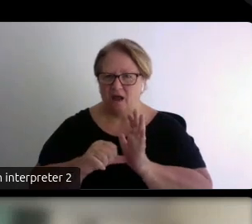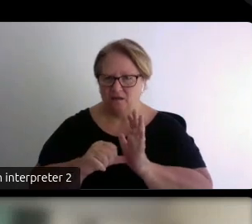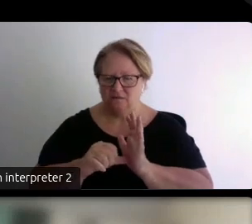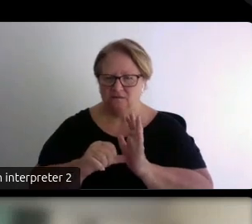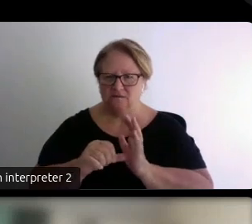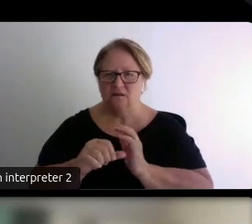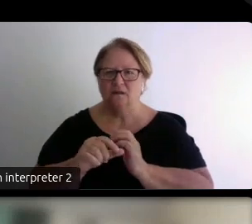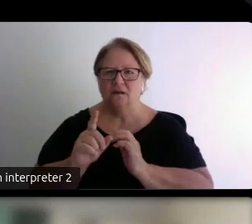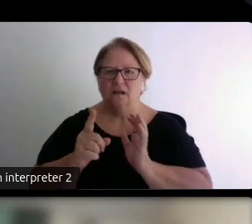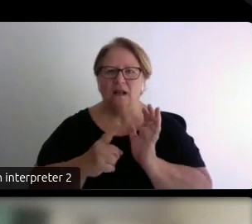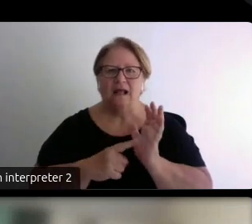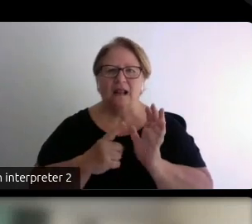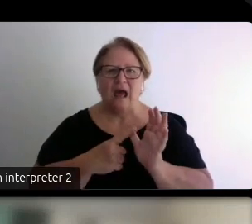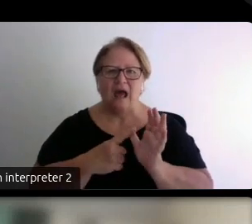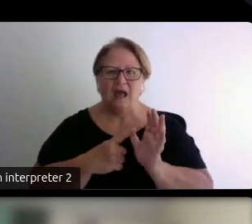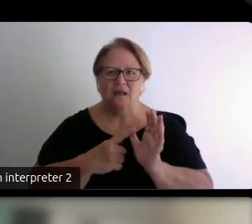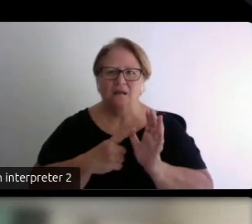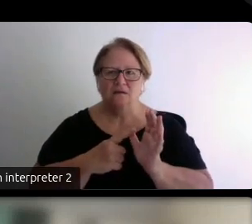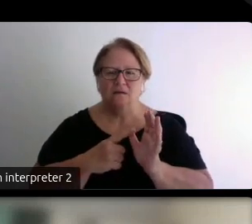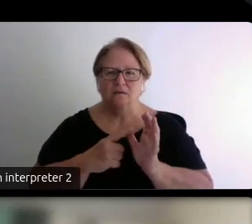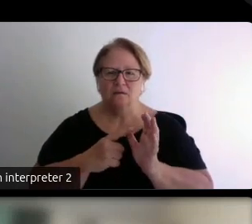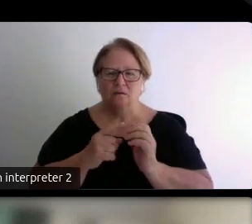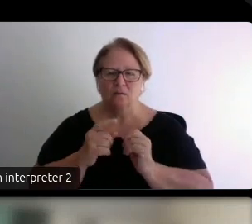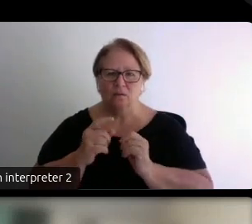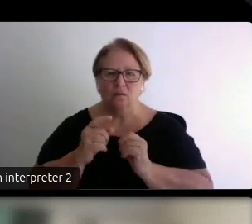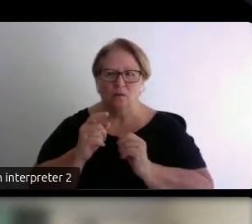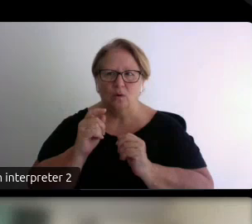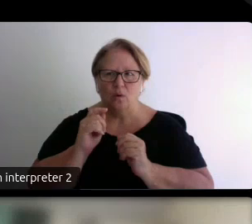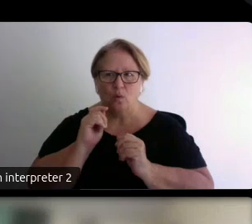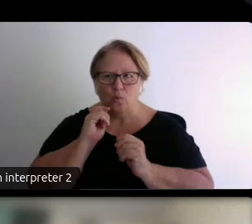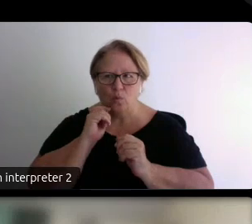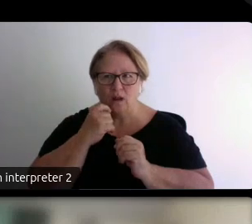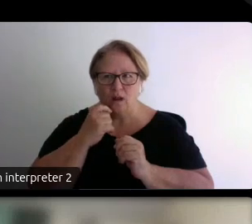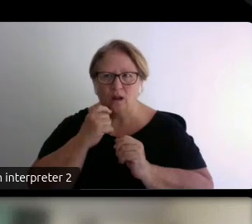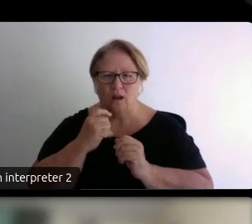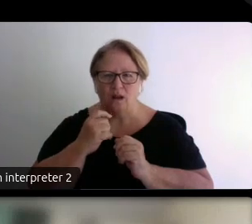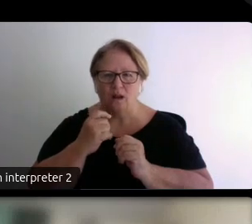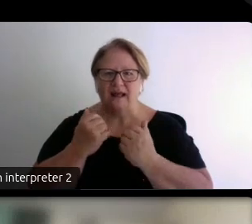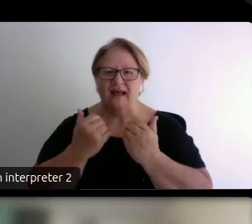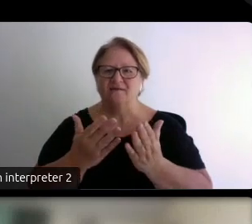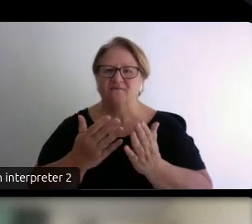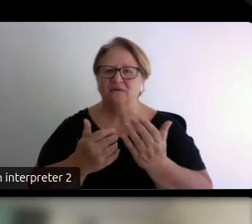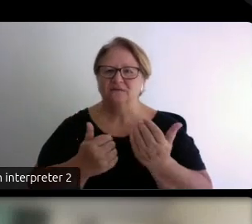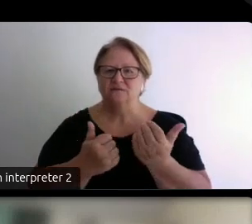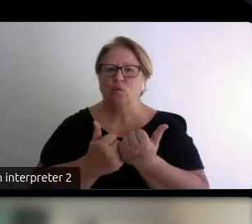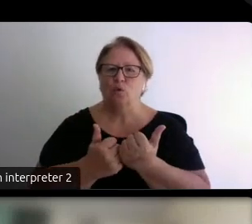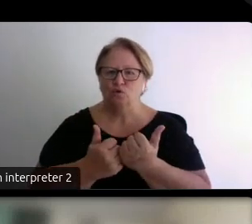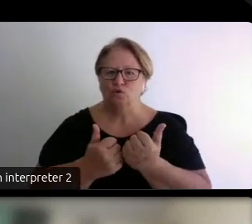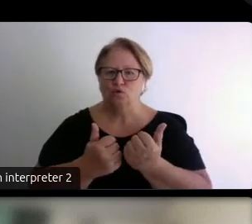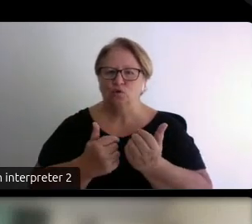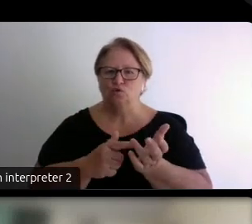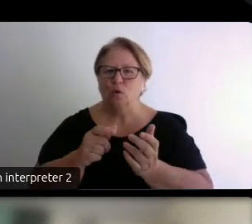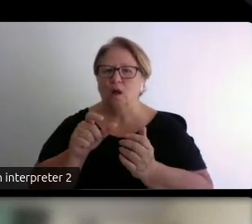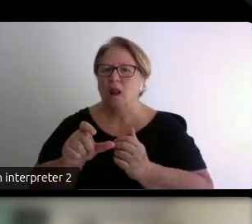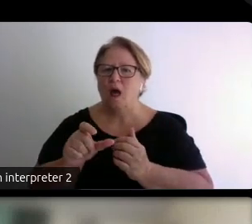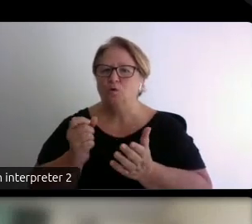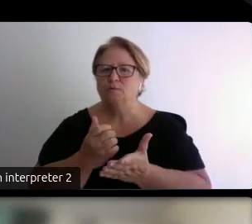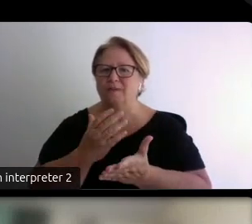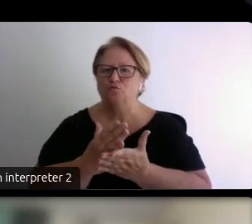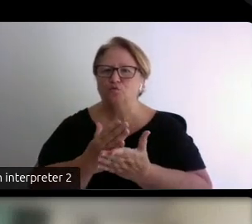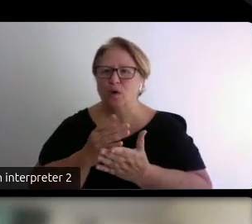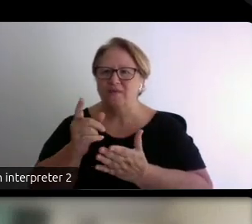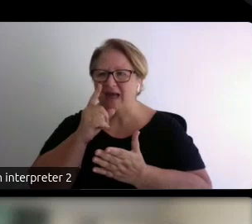would consider um granting aid to assist a client to ensure that they can safeguard the disposal